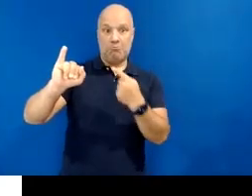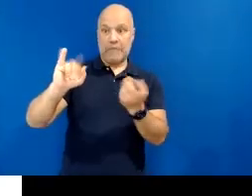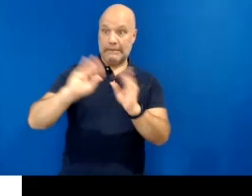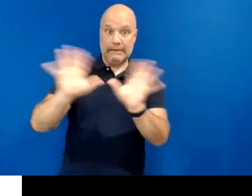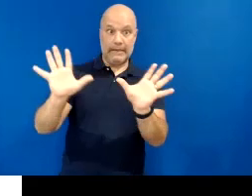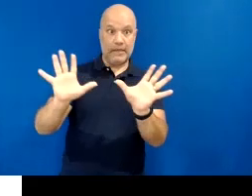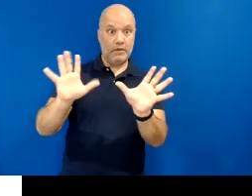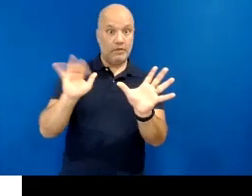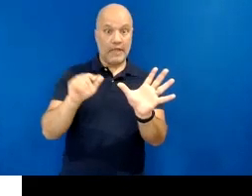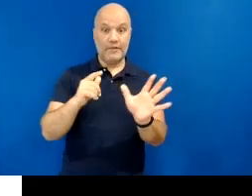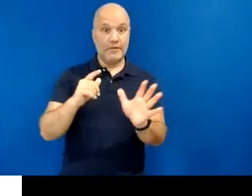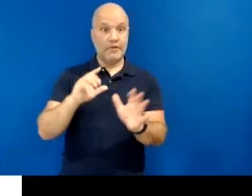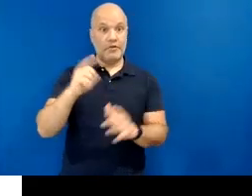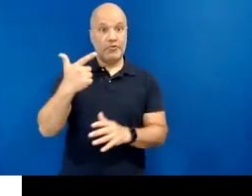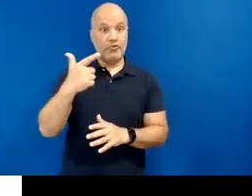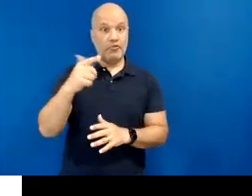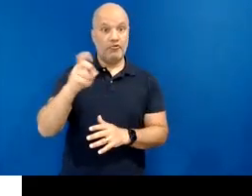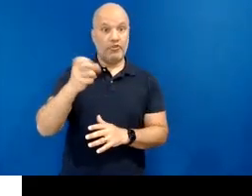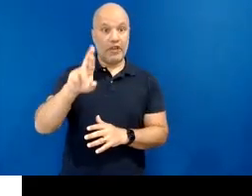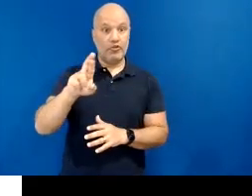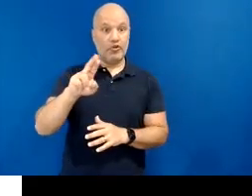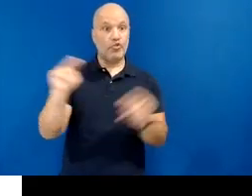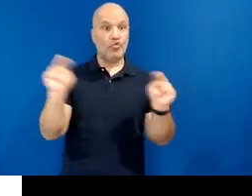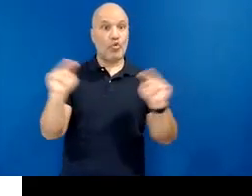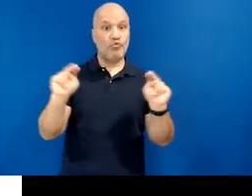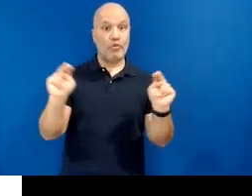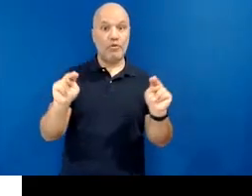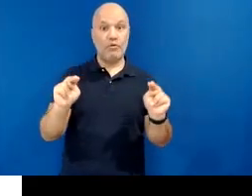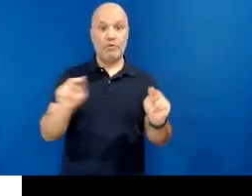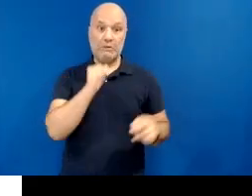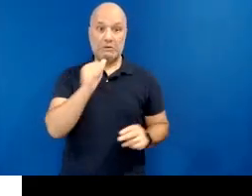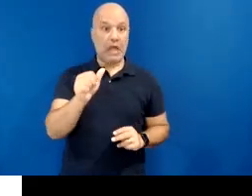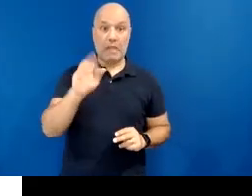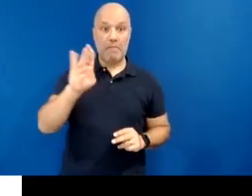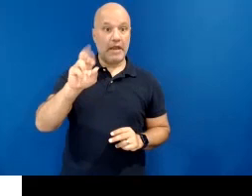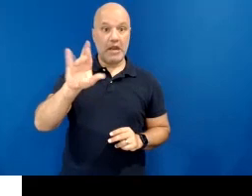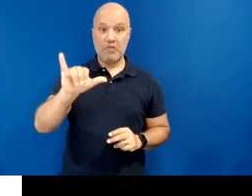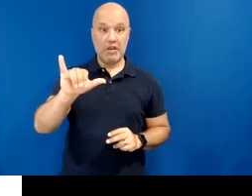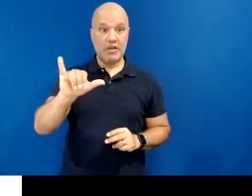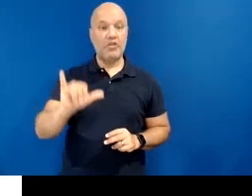This is from an OER textbook I believe loves wearing high heels when they go out at night